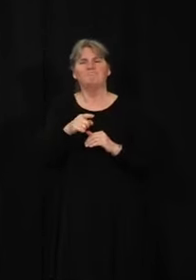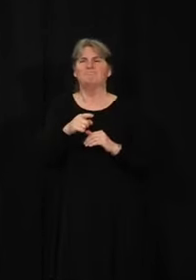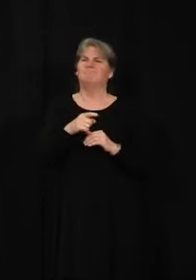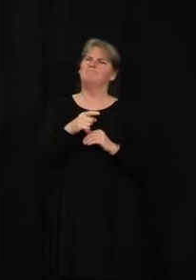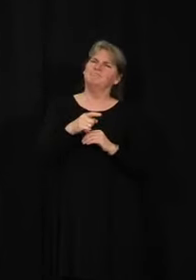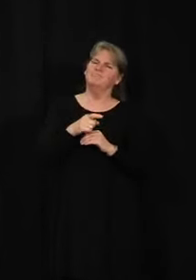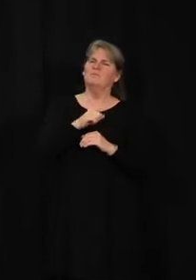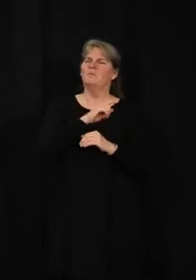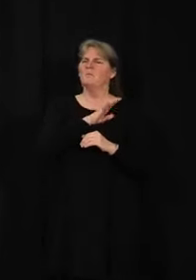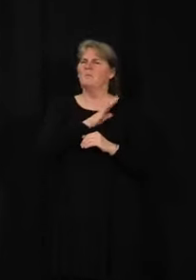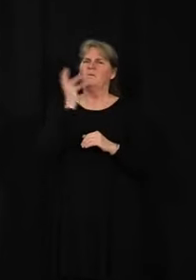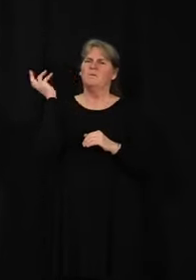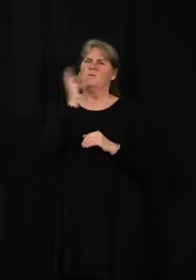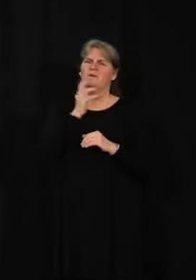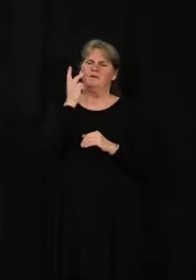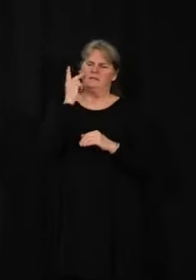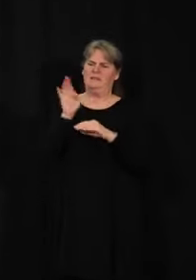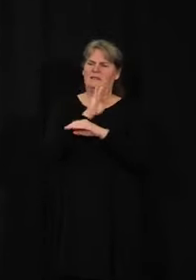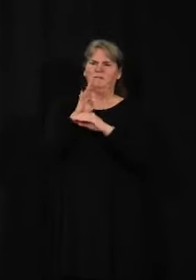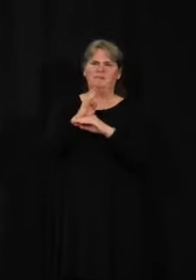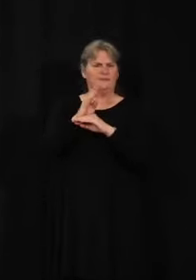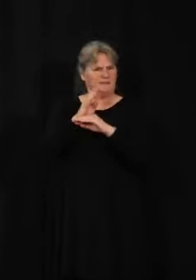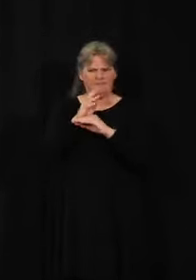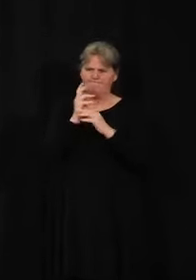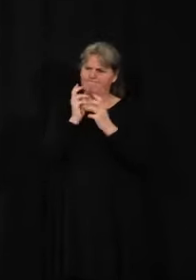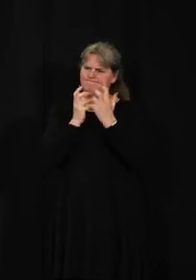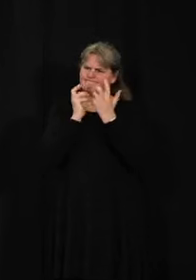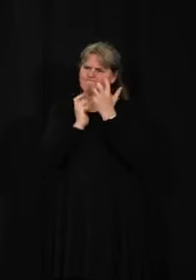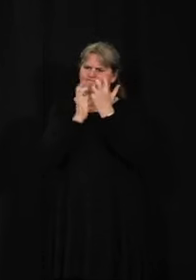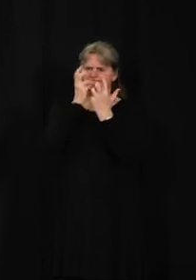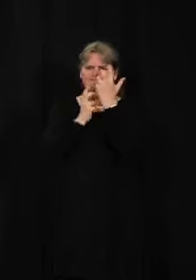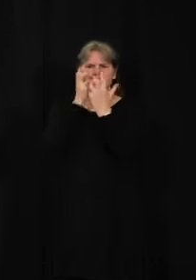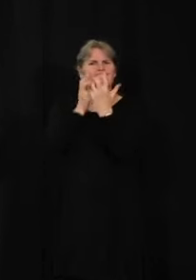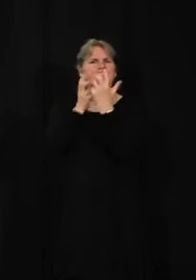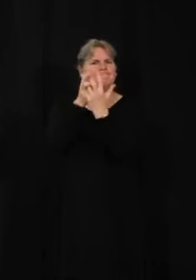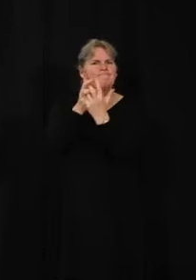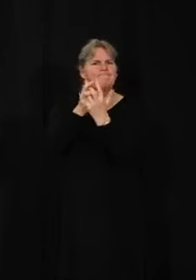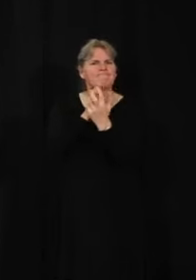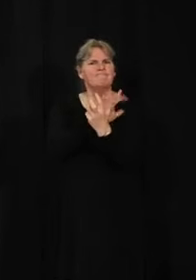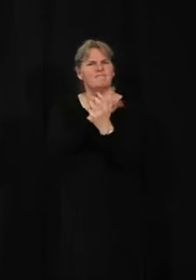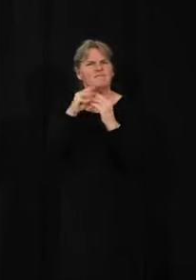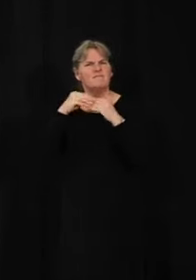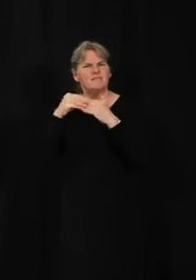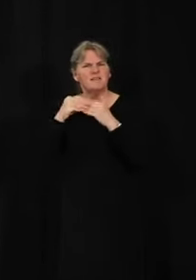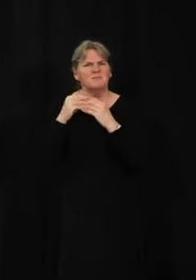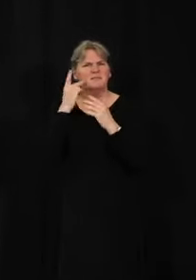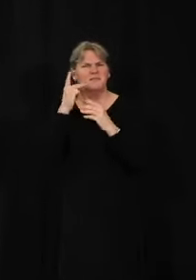businesses adopting to the current situation. We recognize that there are some